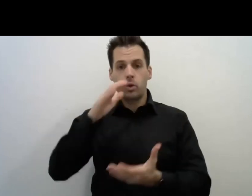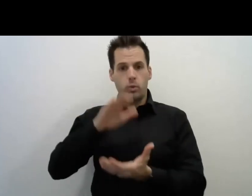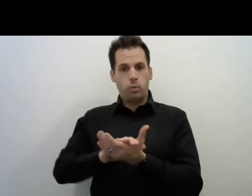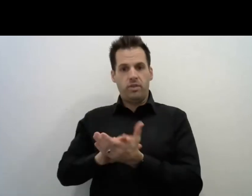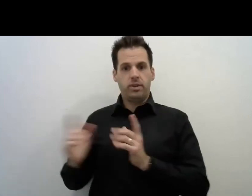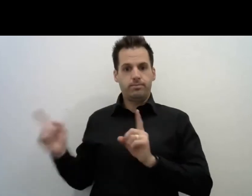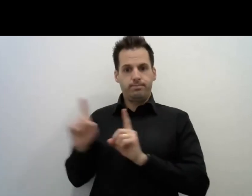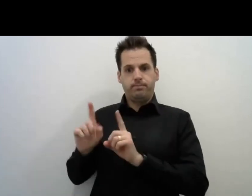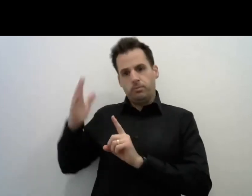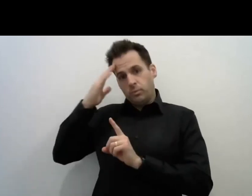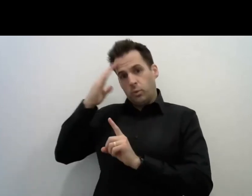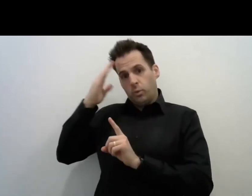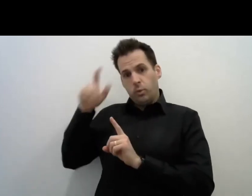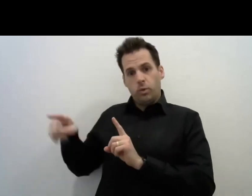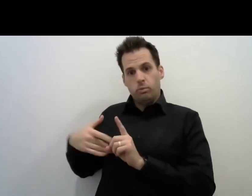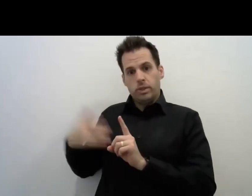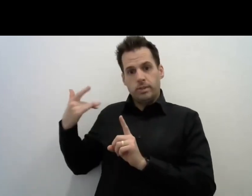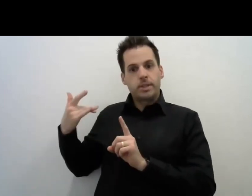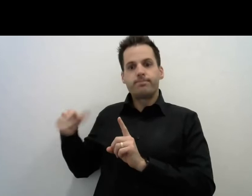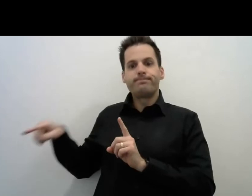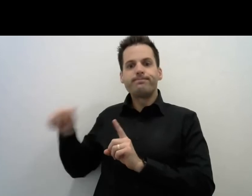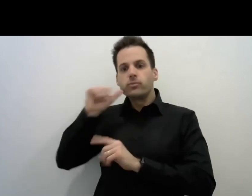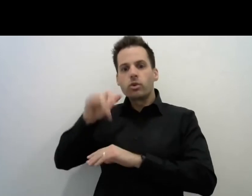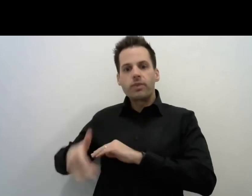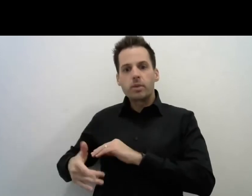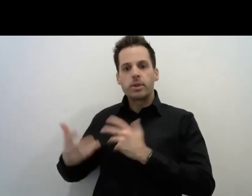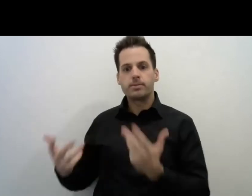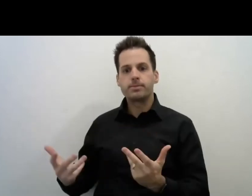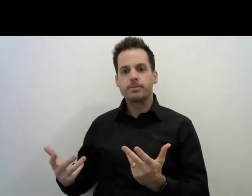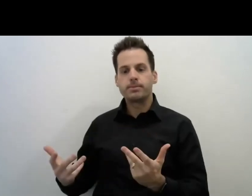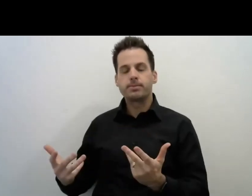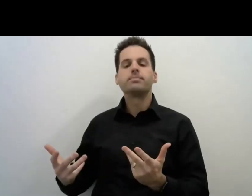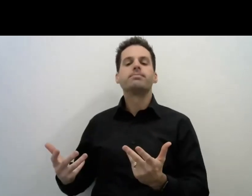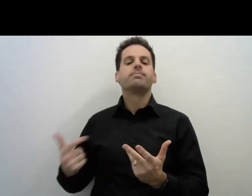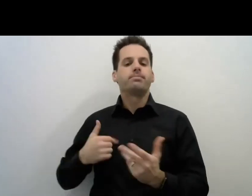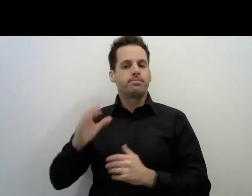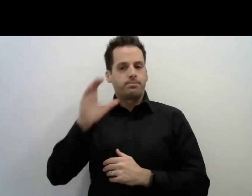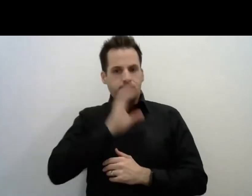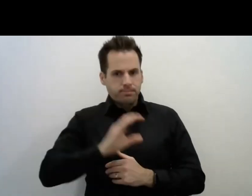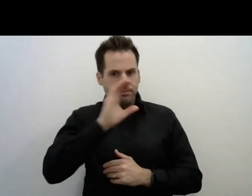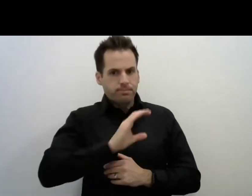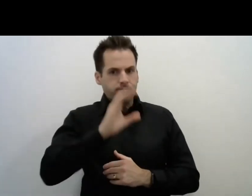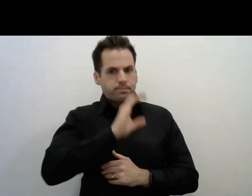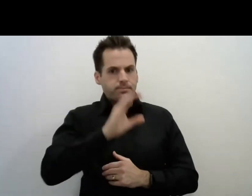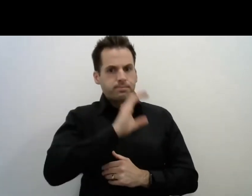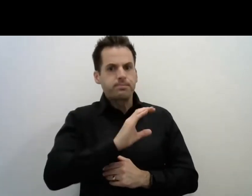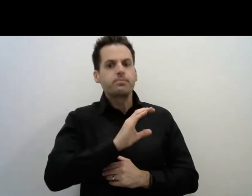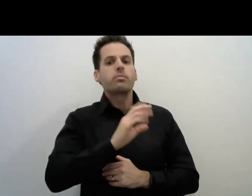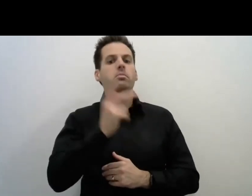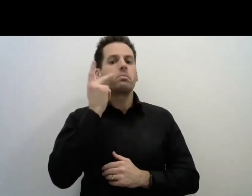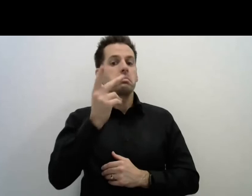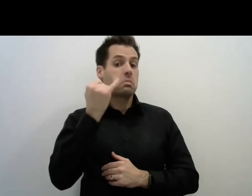and they weren't available so i made the decision to look into whether a service dog would be